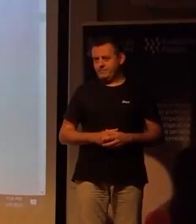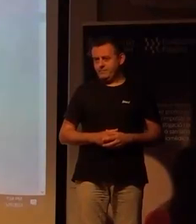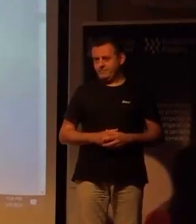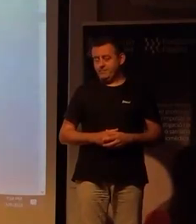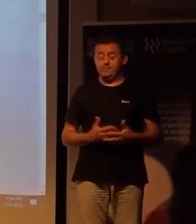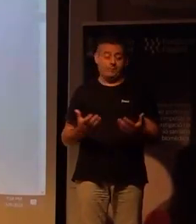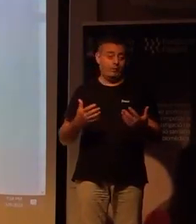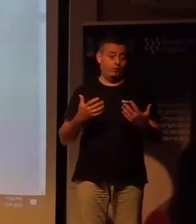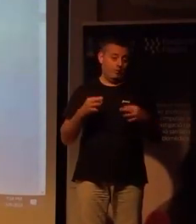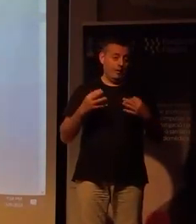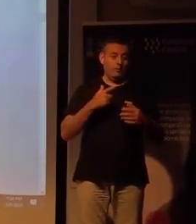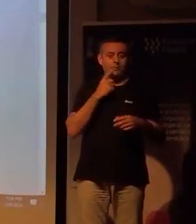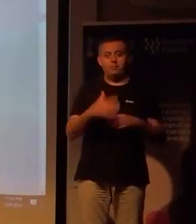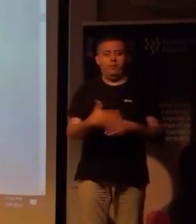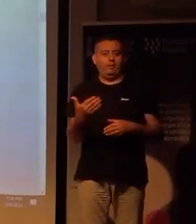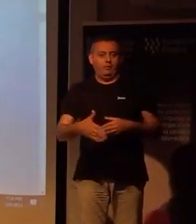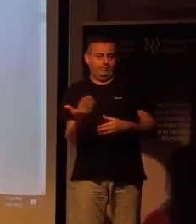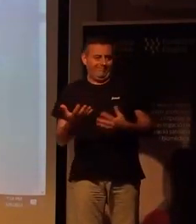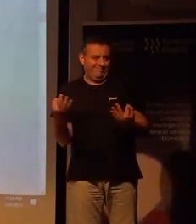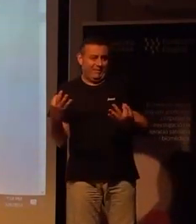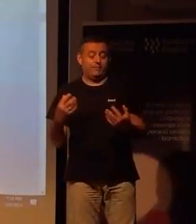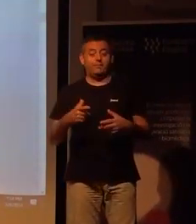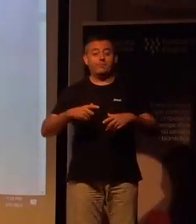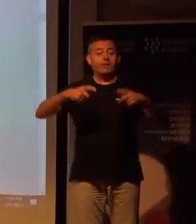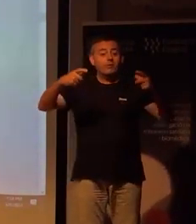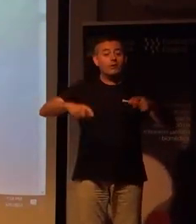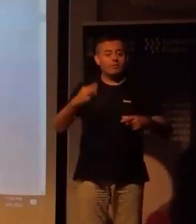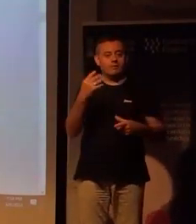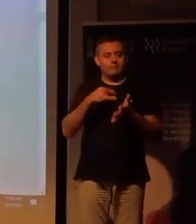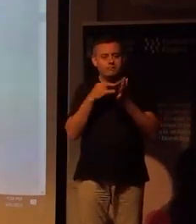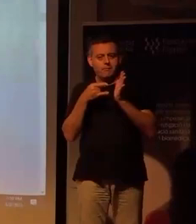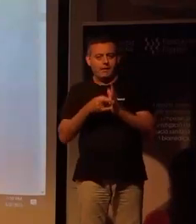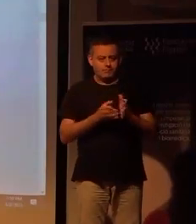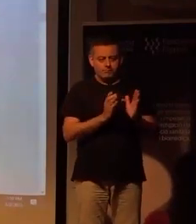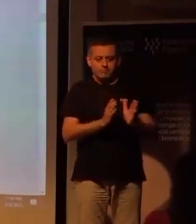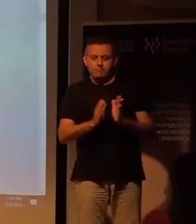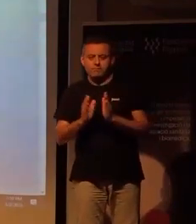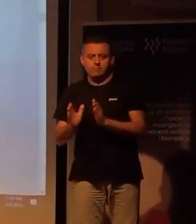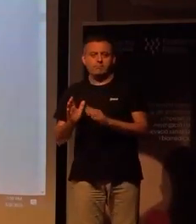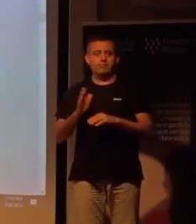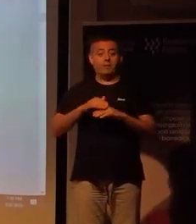that cities have to be planned in such a way that they provide for the greatest number of green spaces possible.